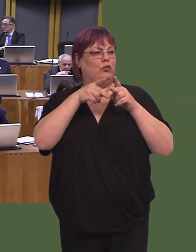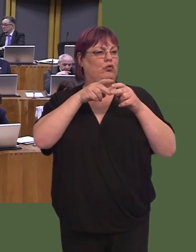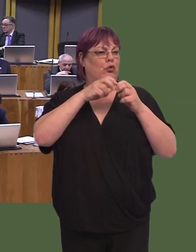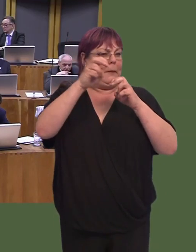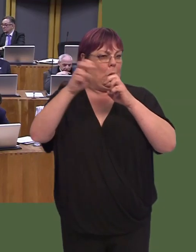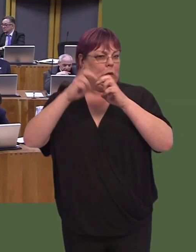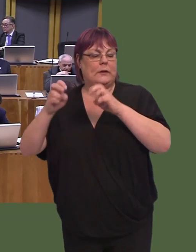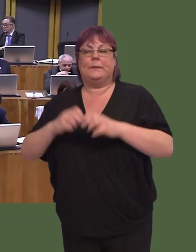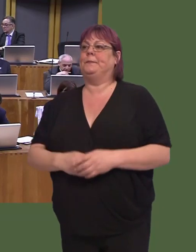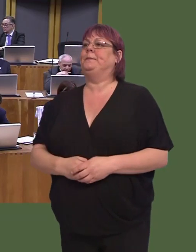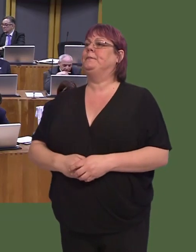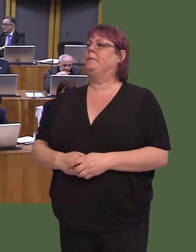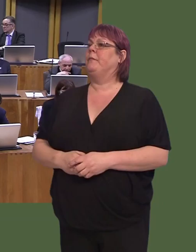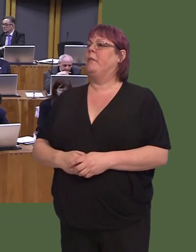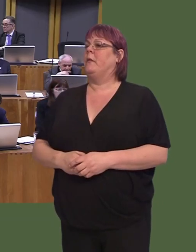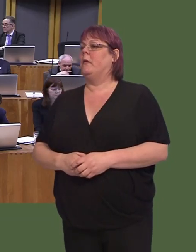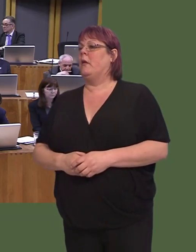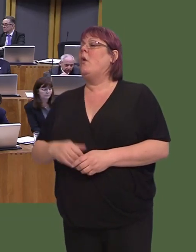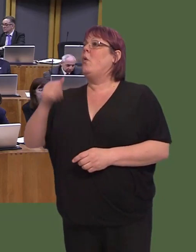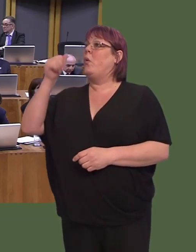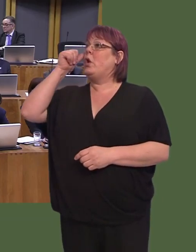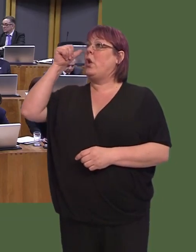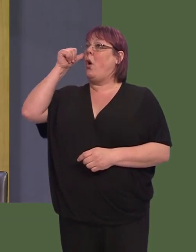Leader of the house, we know this Government is delivering game-changing investments in